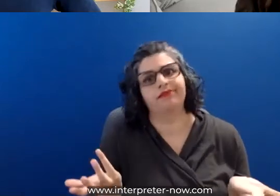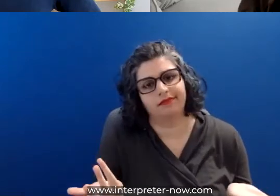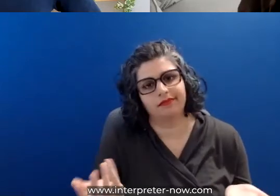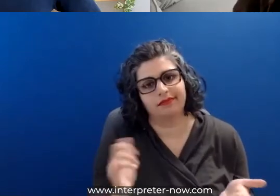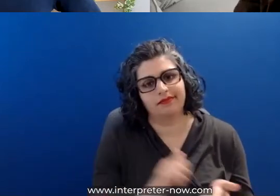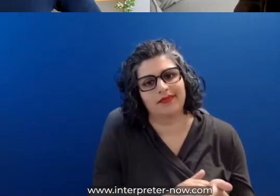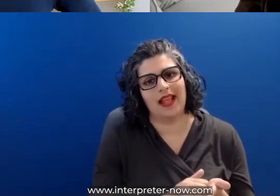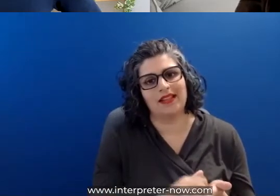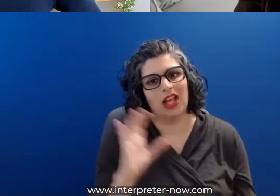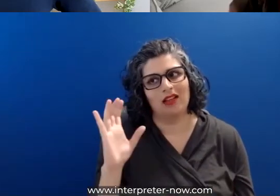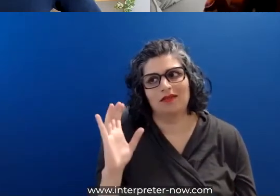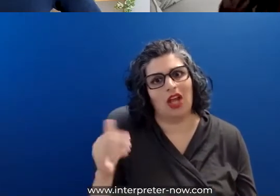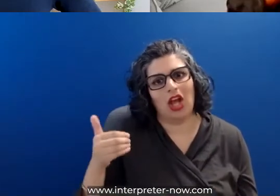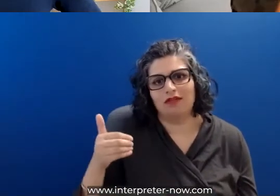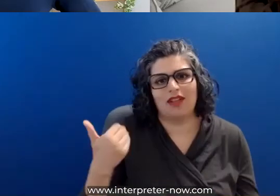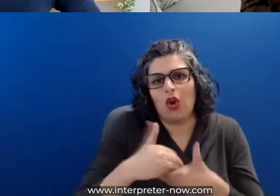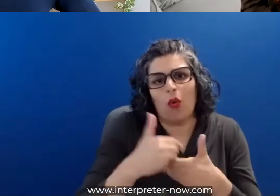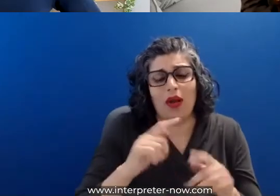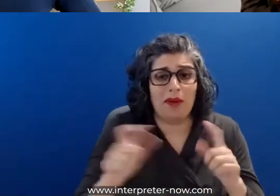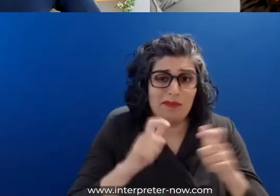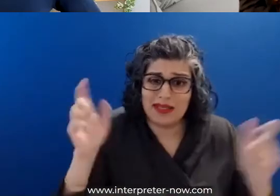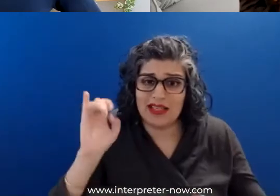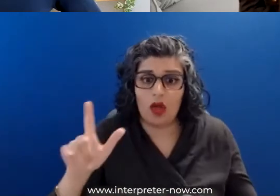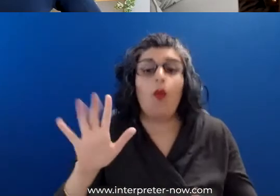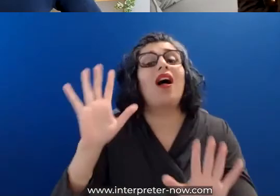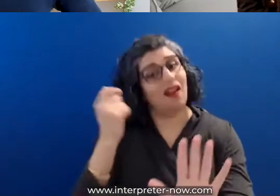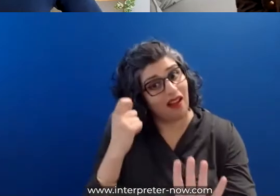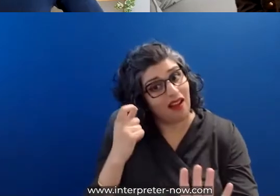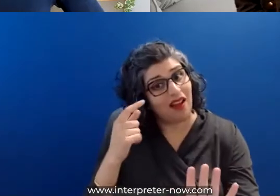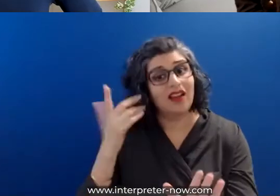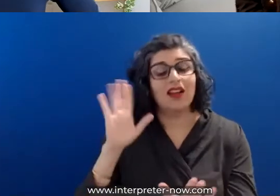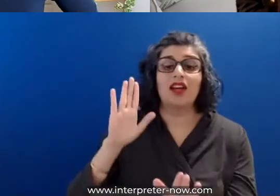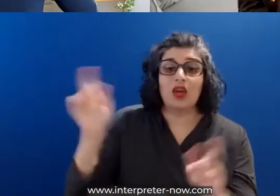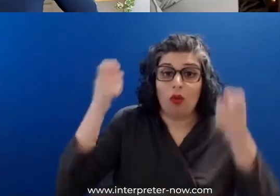is it really that big of a deal? Well, if your graduation, and therefore your job prospects